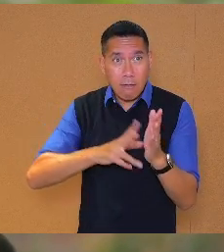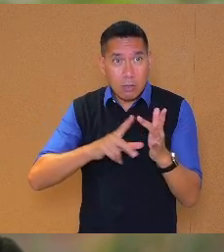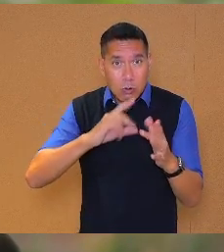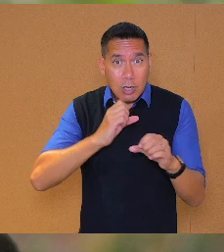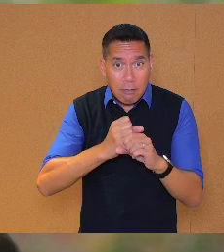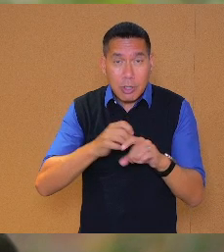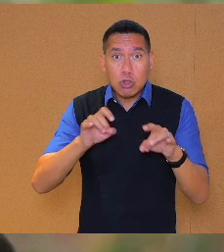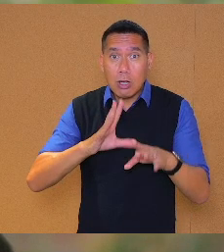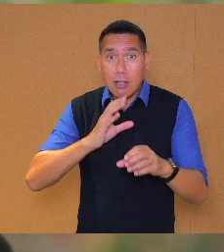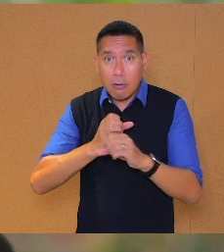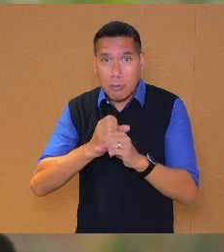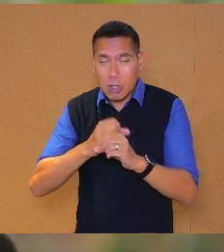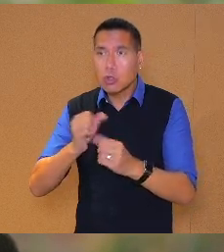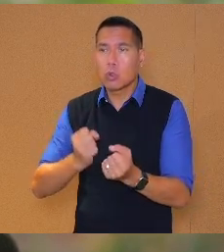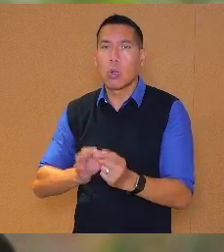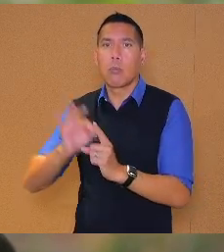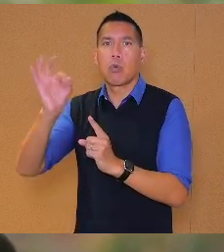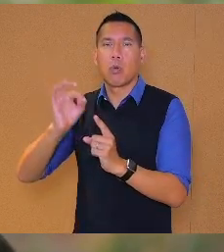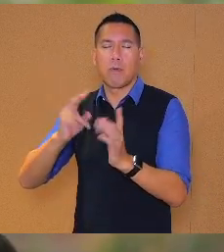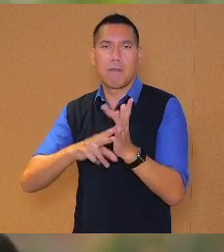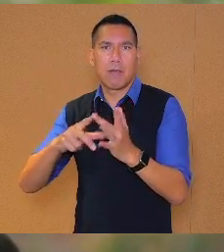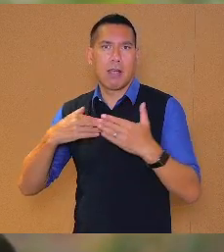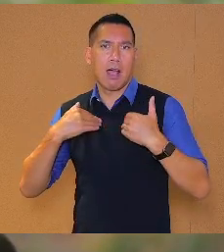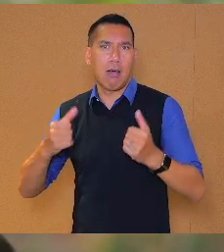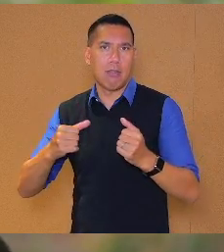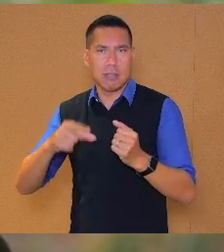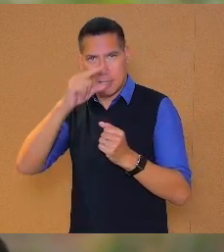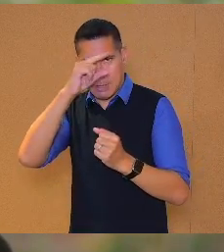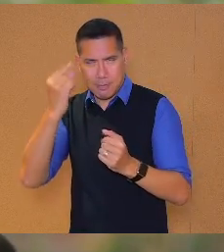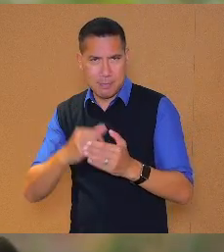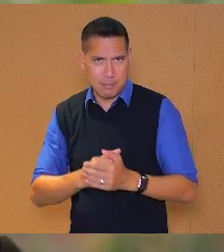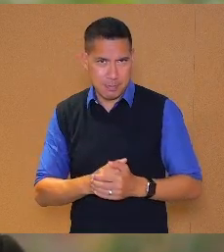the state and Federal Governments to further VicHealth's because. He also brought a much-needed objective